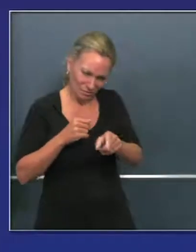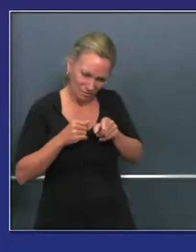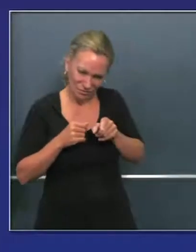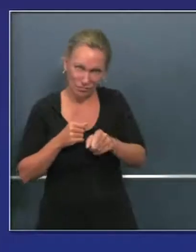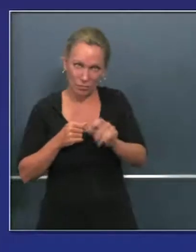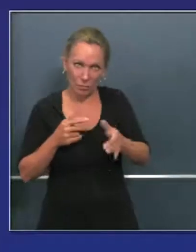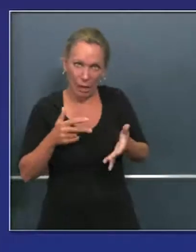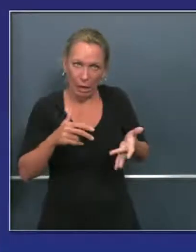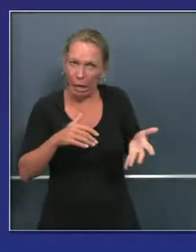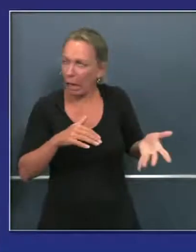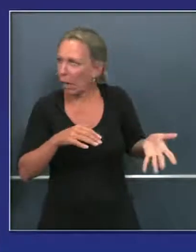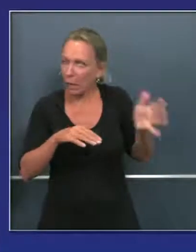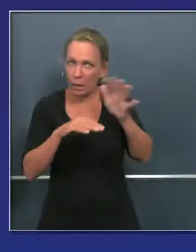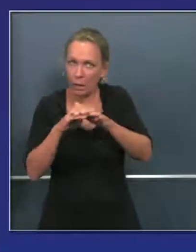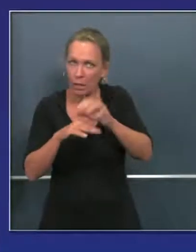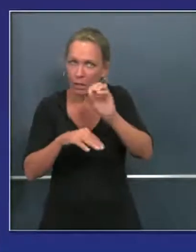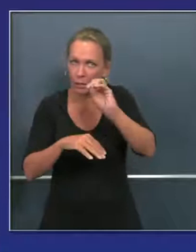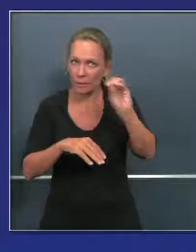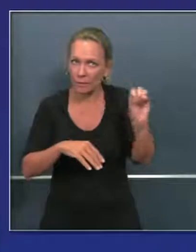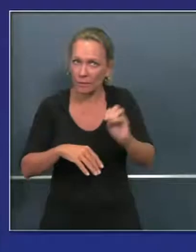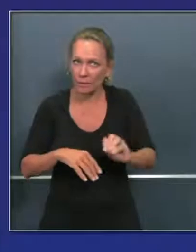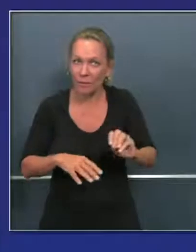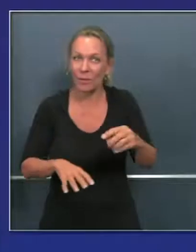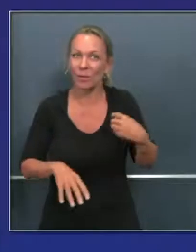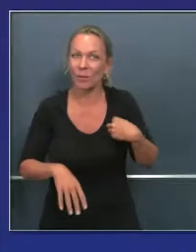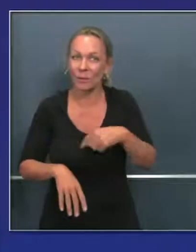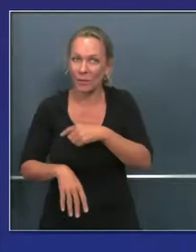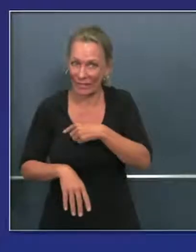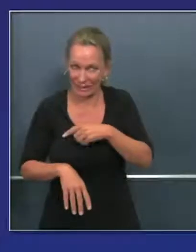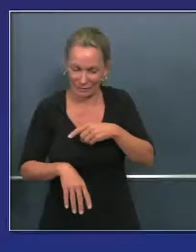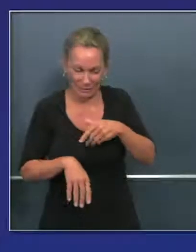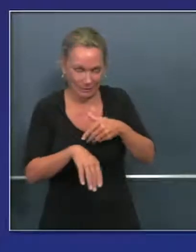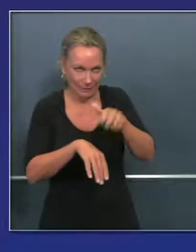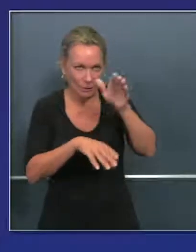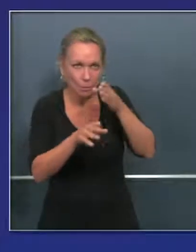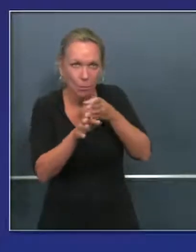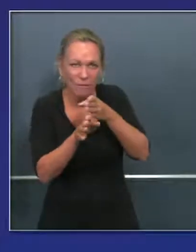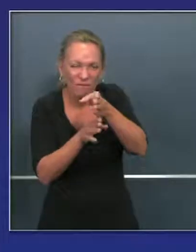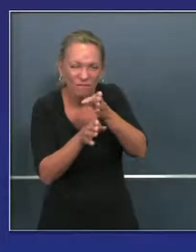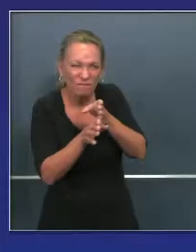closely not just at the Mexican border border with Mexico but also the border with Arizona